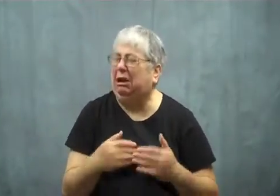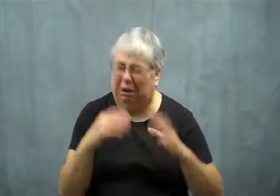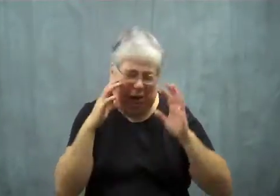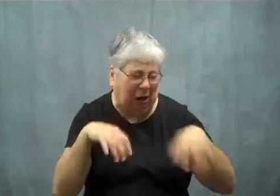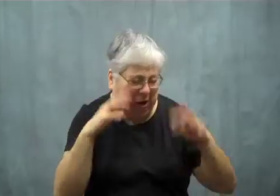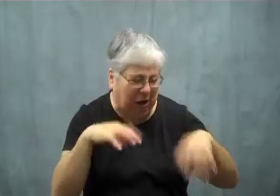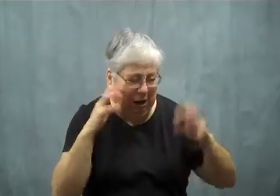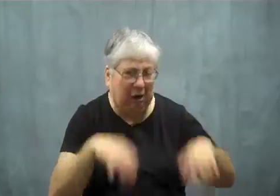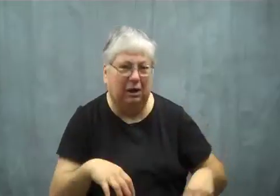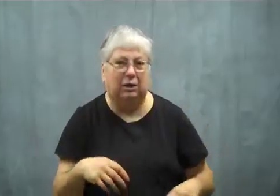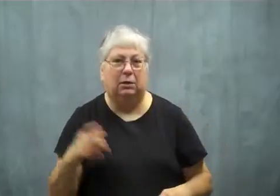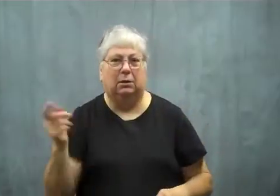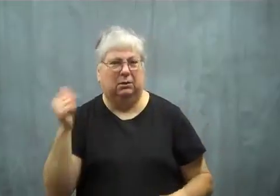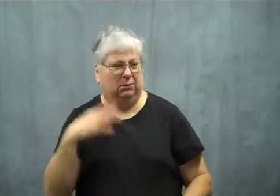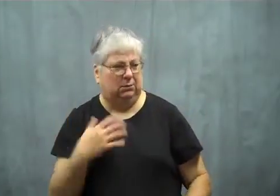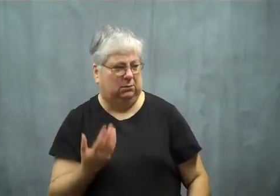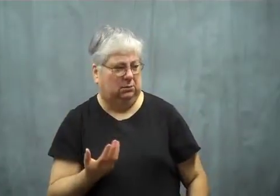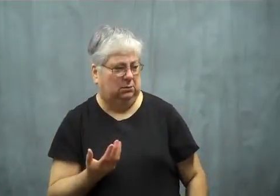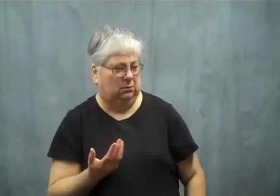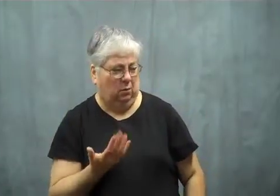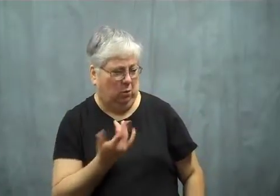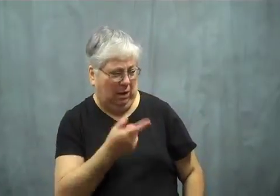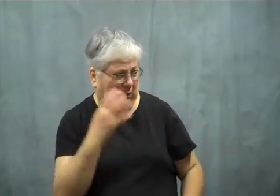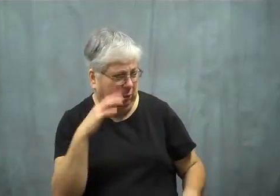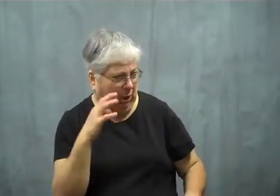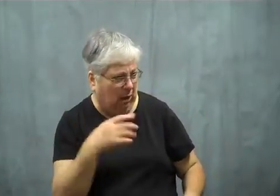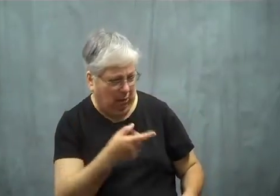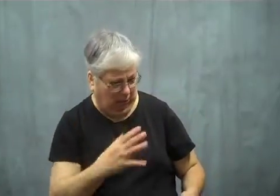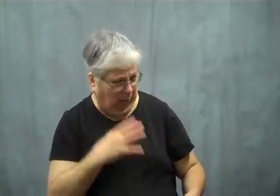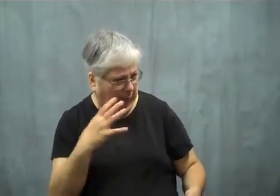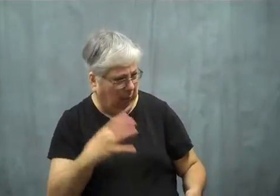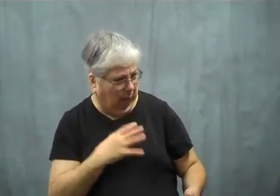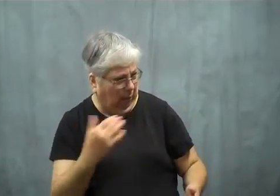Then the old man broke down, sobbing again.